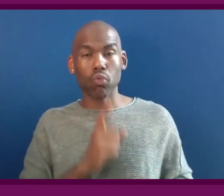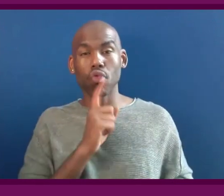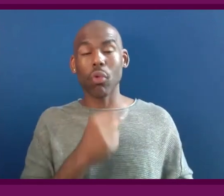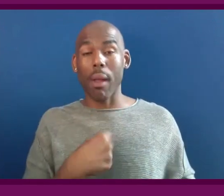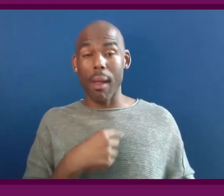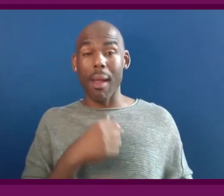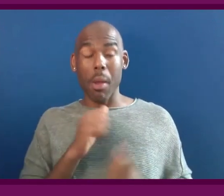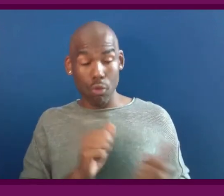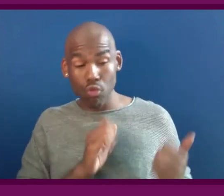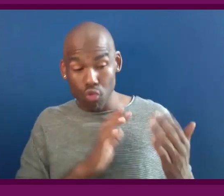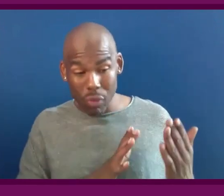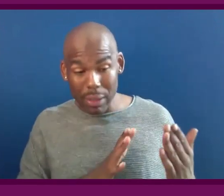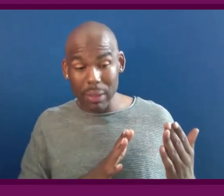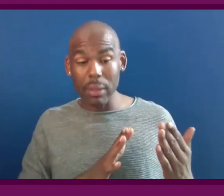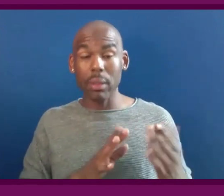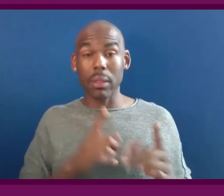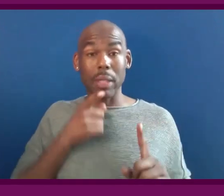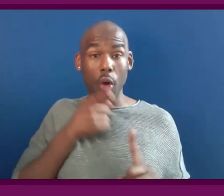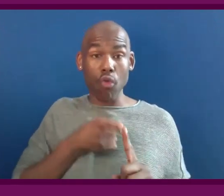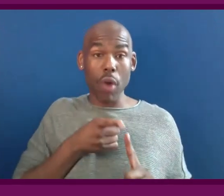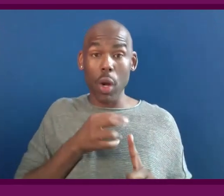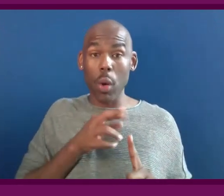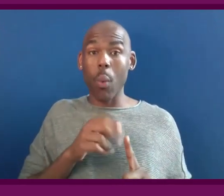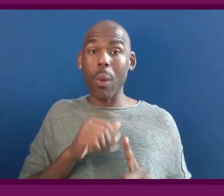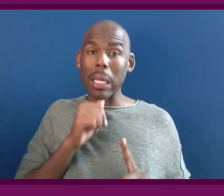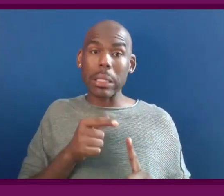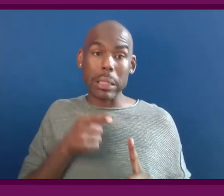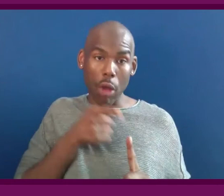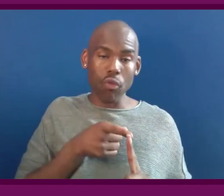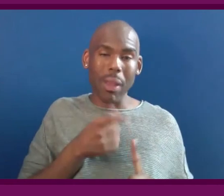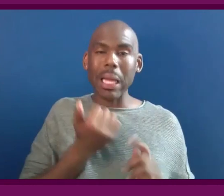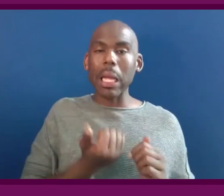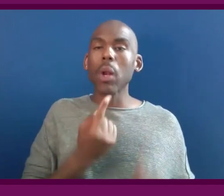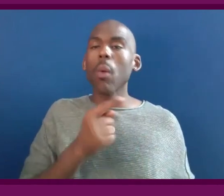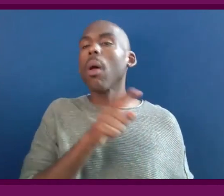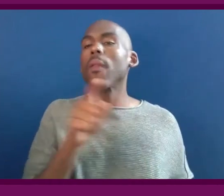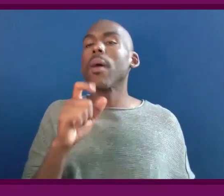that I'm addressing, either directly or indirectly, anybody's unconscious bias.